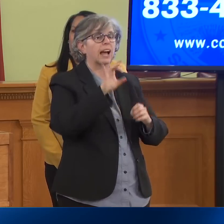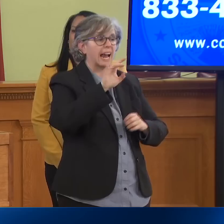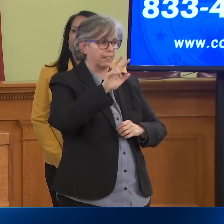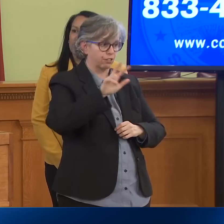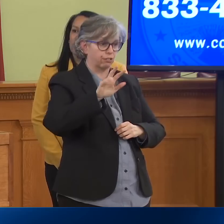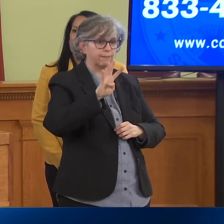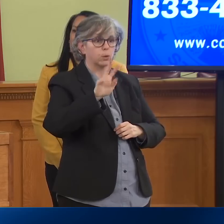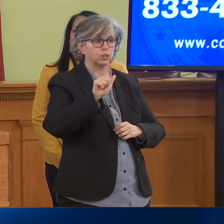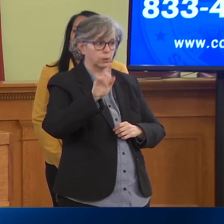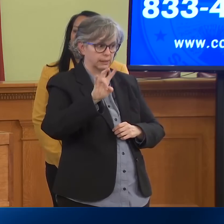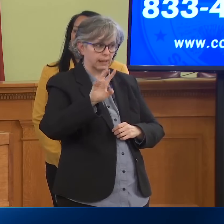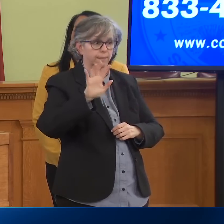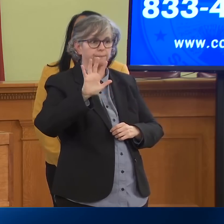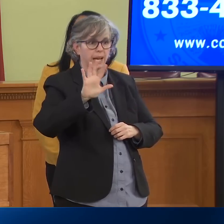IF YOU HAVE INDIVIDUAL